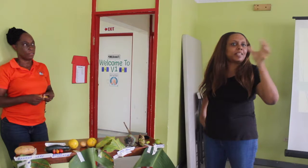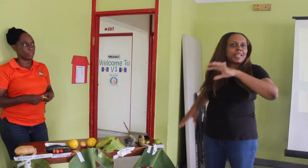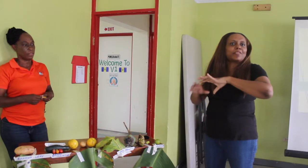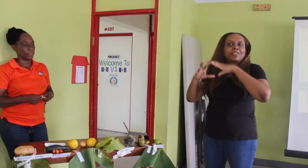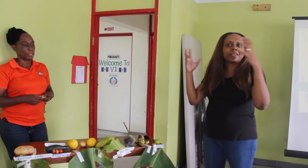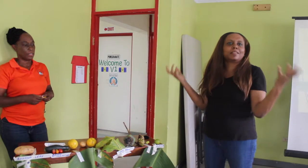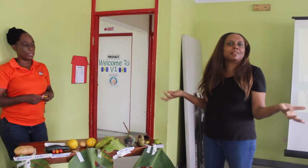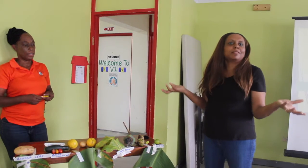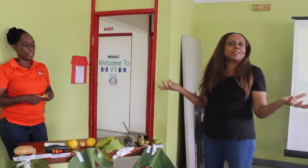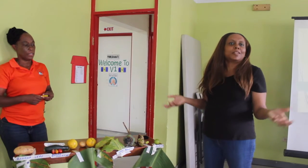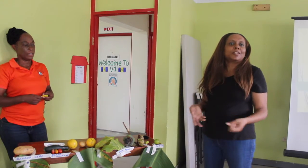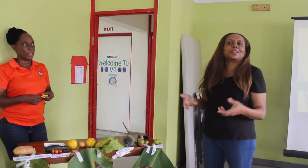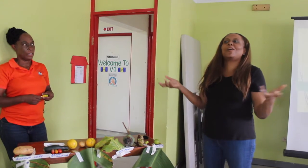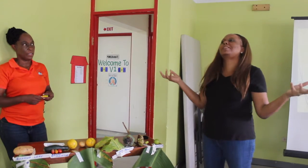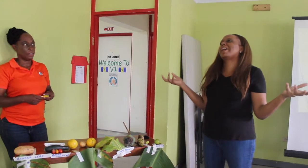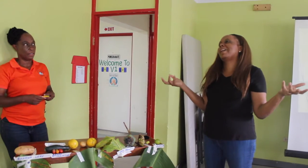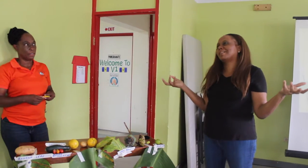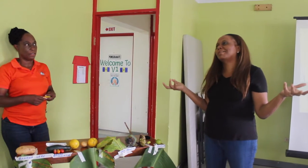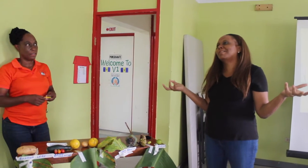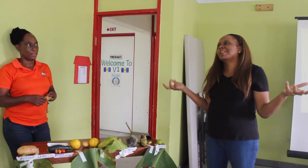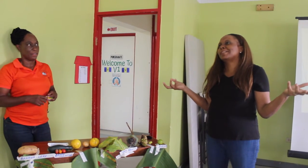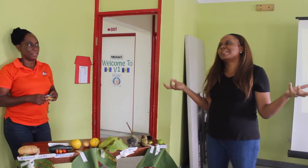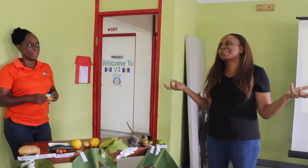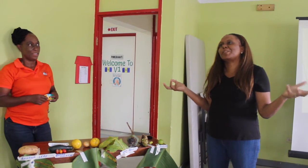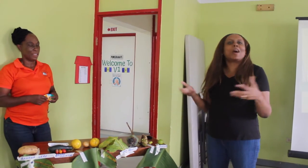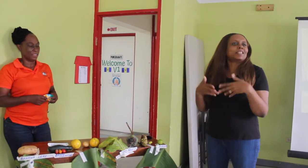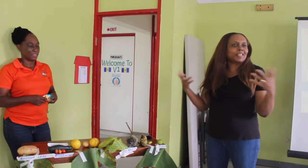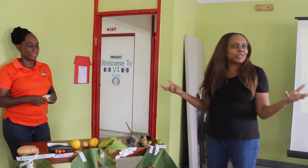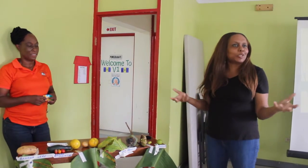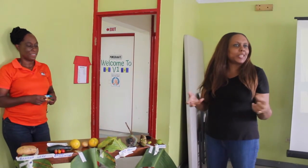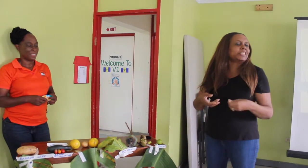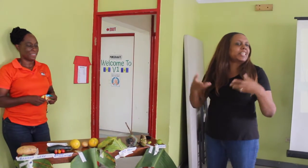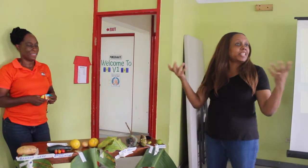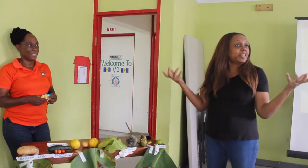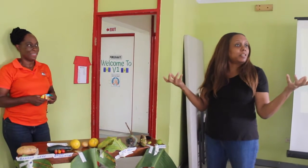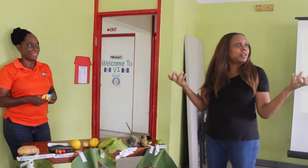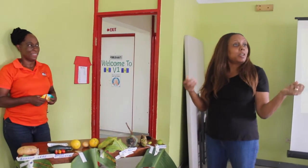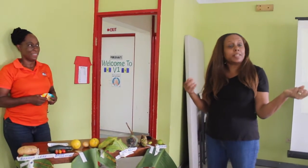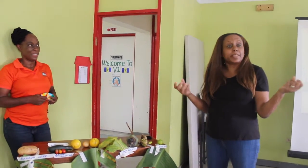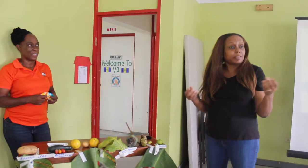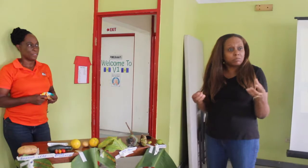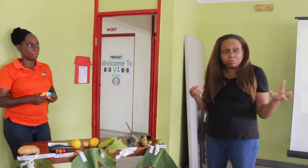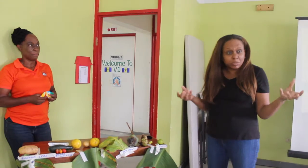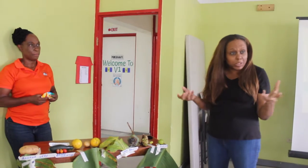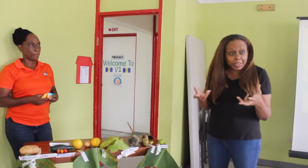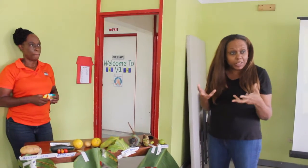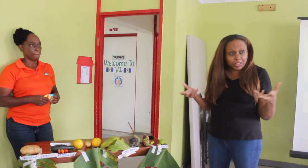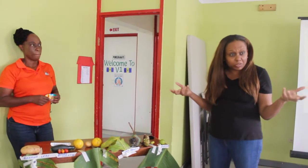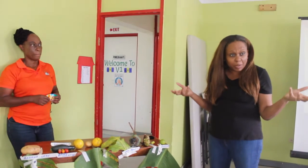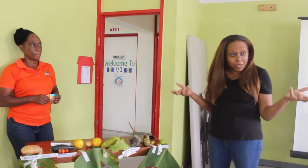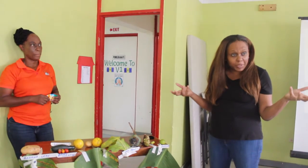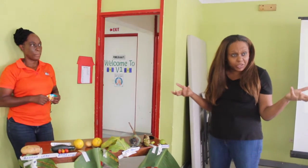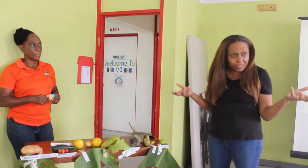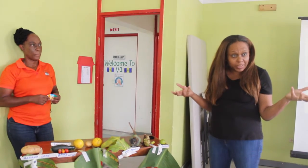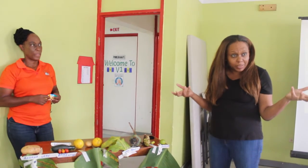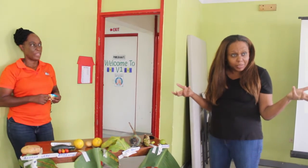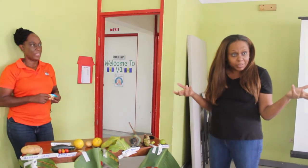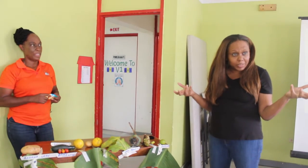is everything going to hell so i think is it good is it should i just chop down my tree should i